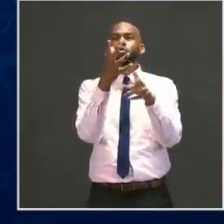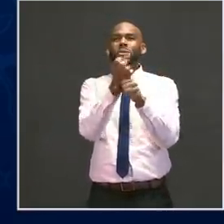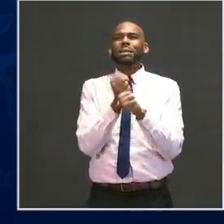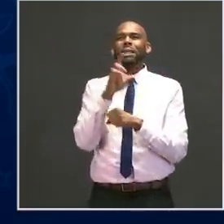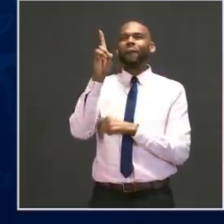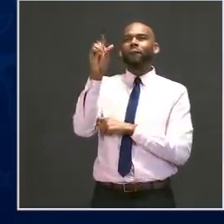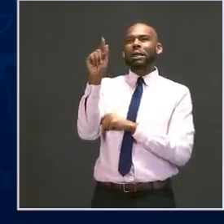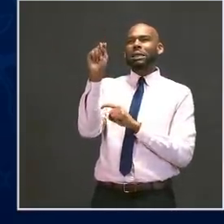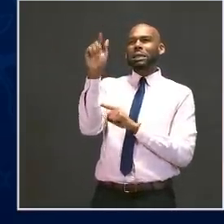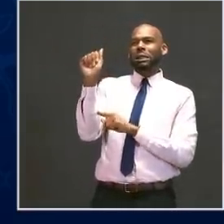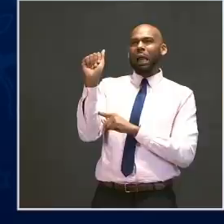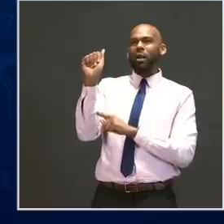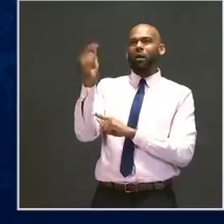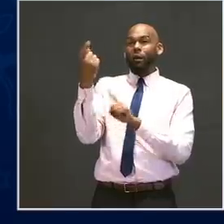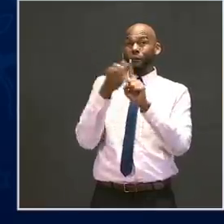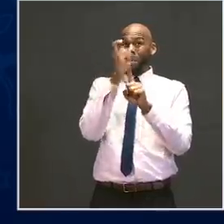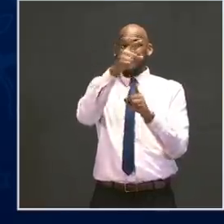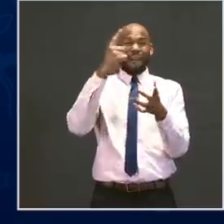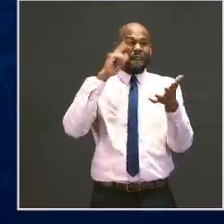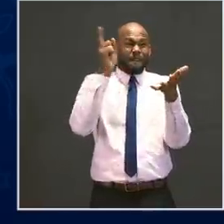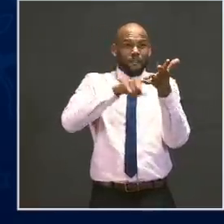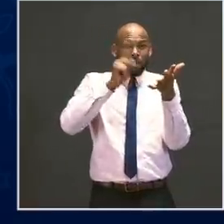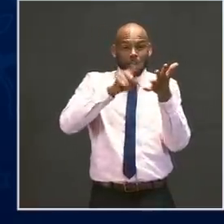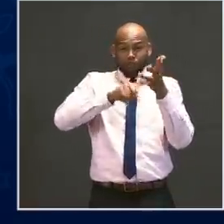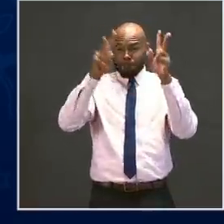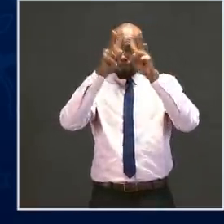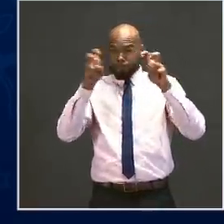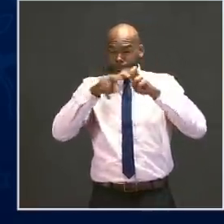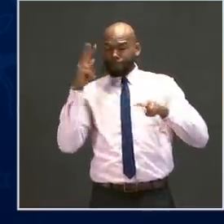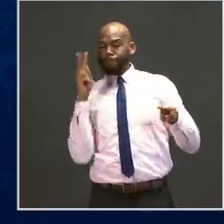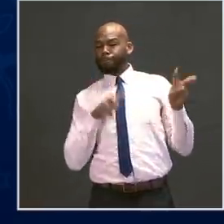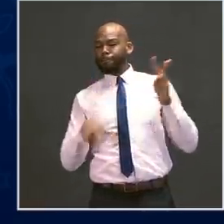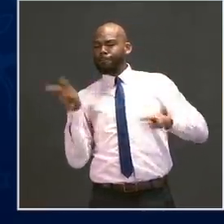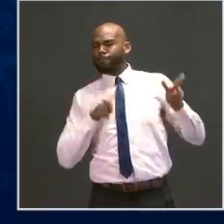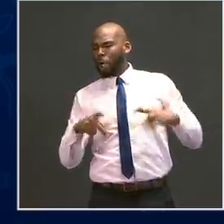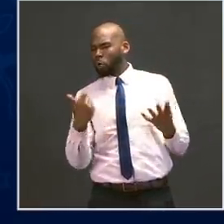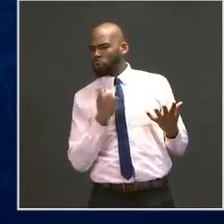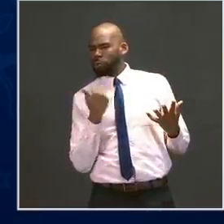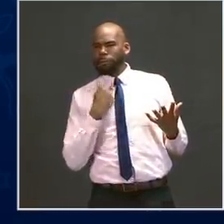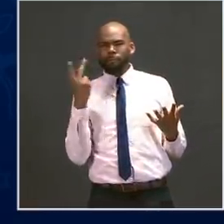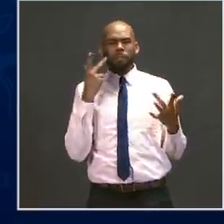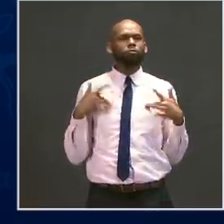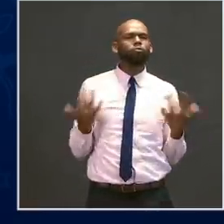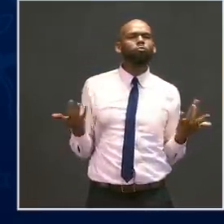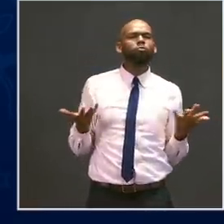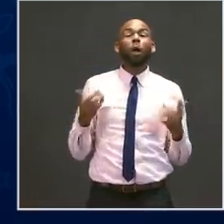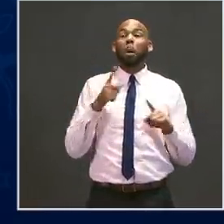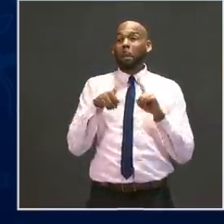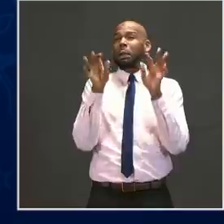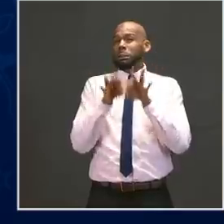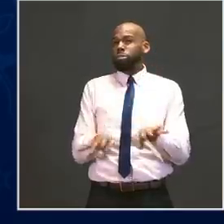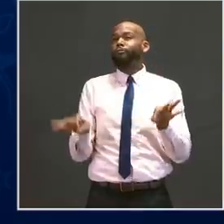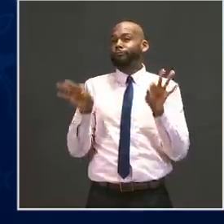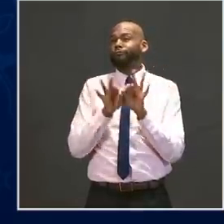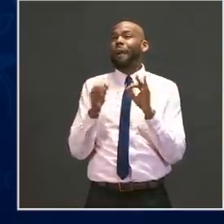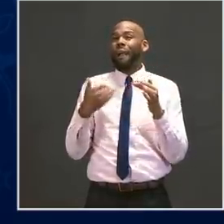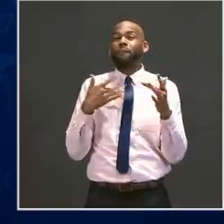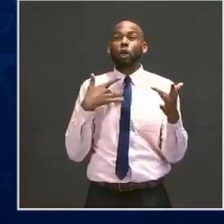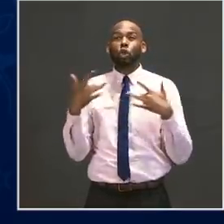from the investigation and taking a look at that ourselves. But certainly there has been a concern about the lack of transparency,